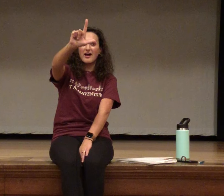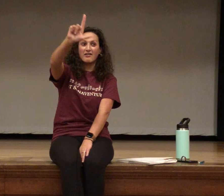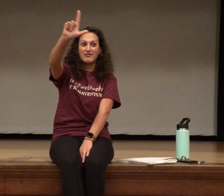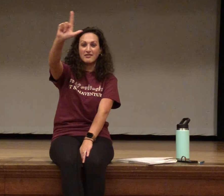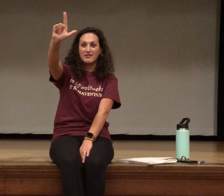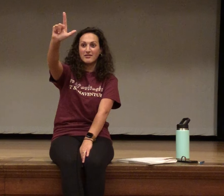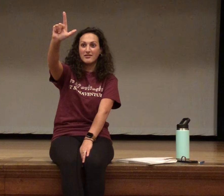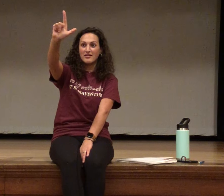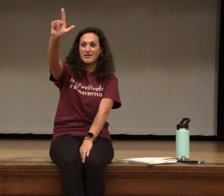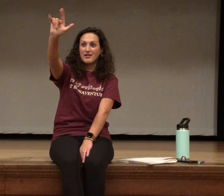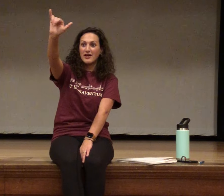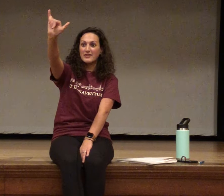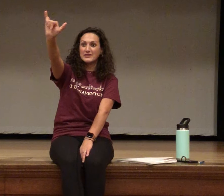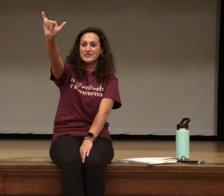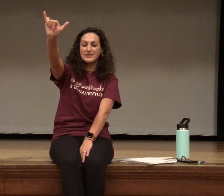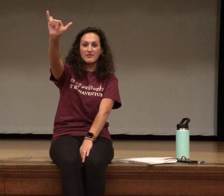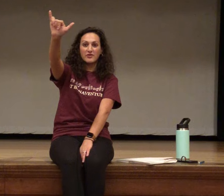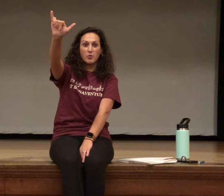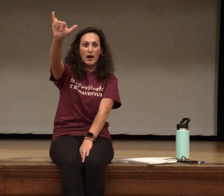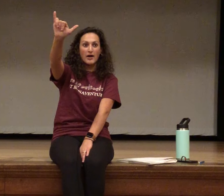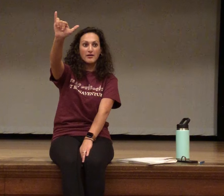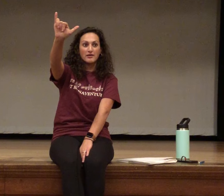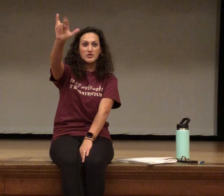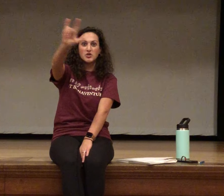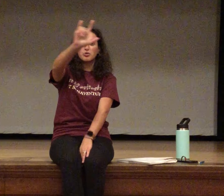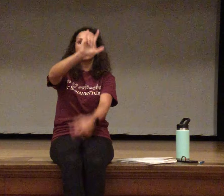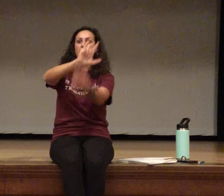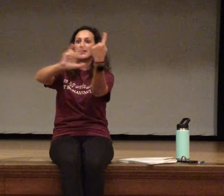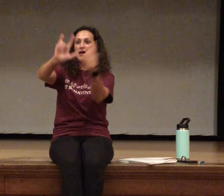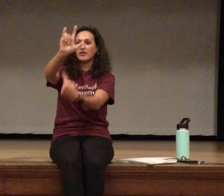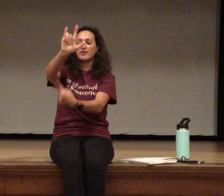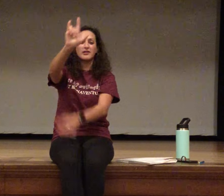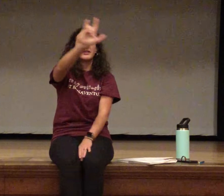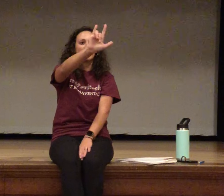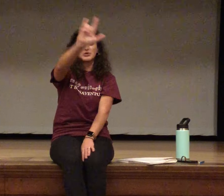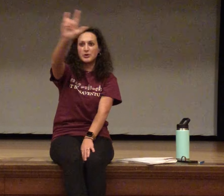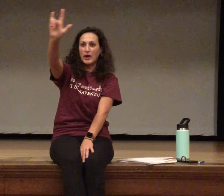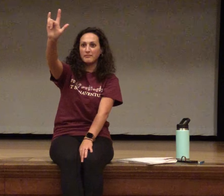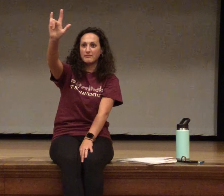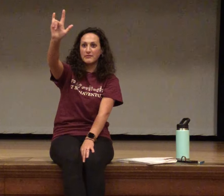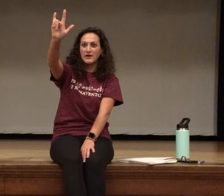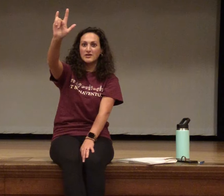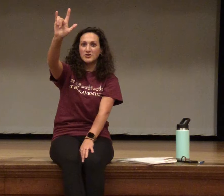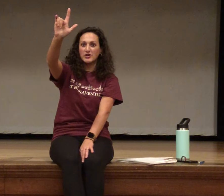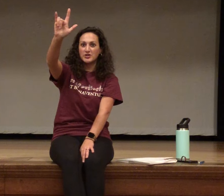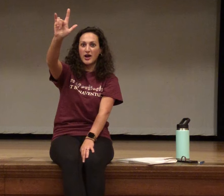for l and this is the sign for y so you put it all together and that's what you get so here's